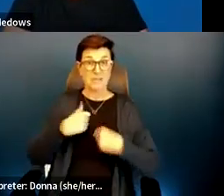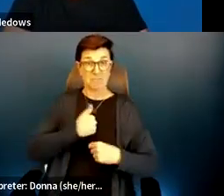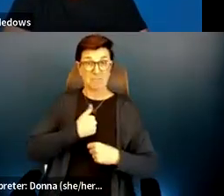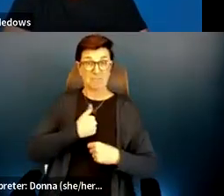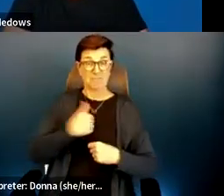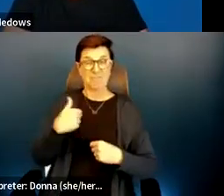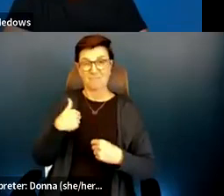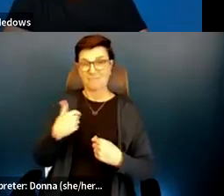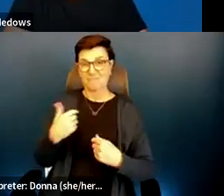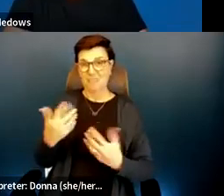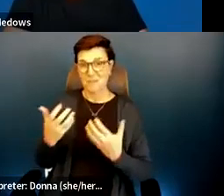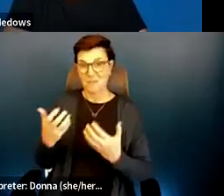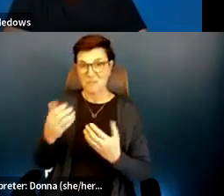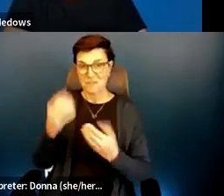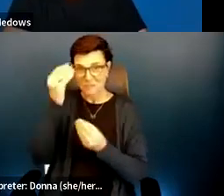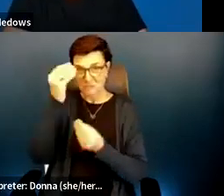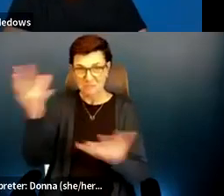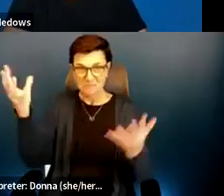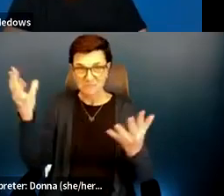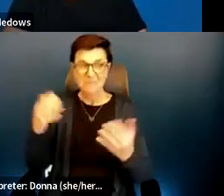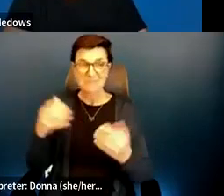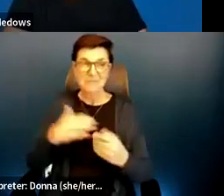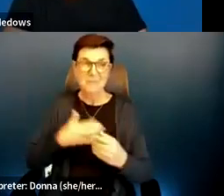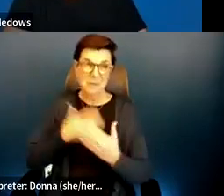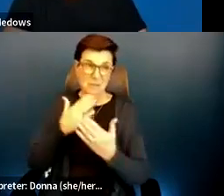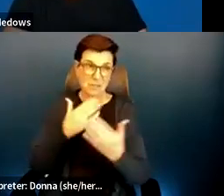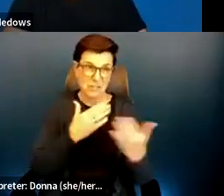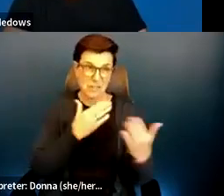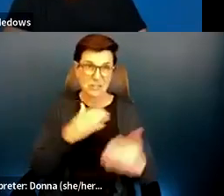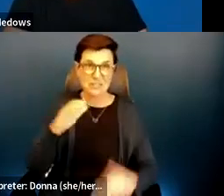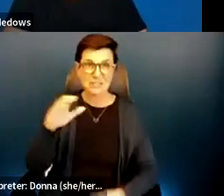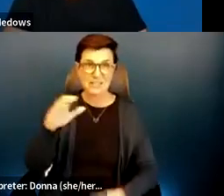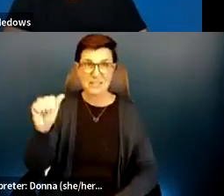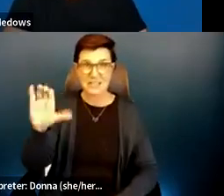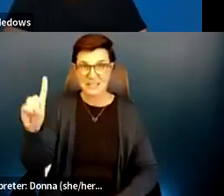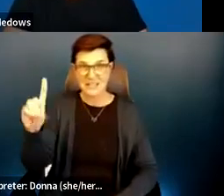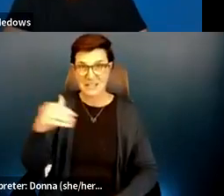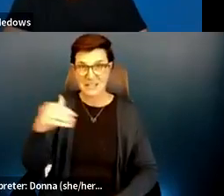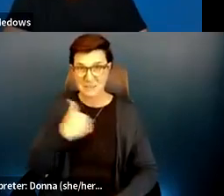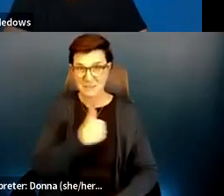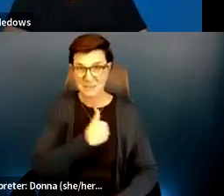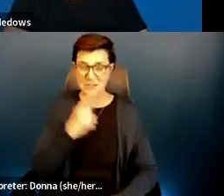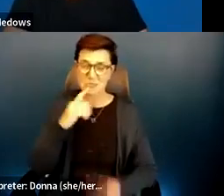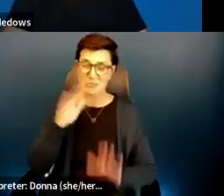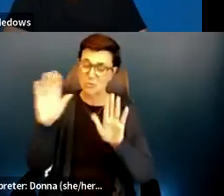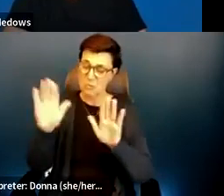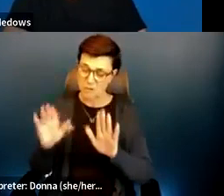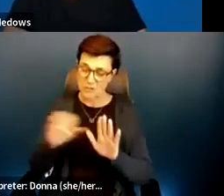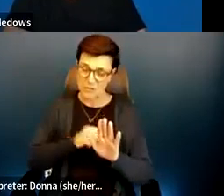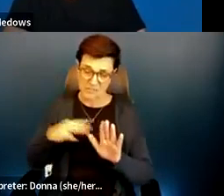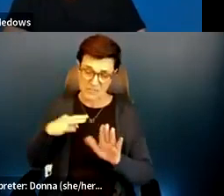in addition to the ACD members, to the incredible staff that we have at CDC that have been working tirelessly behind